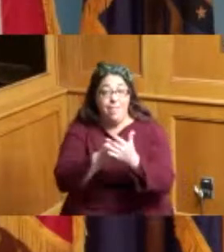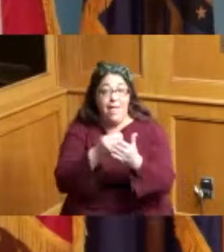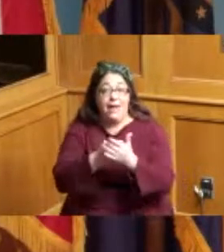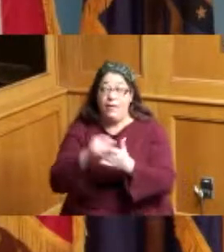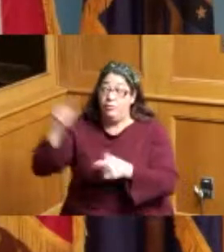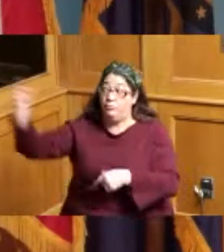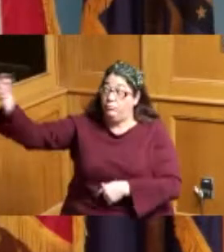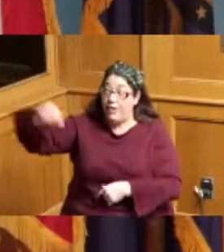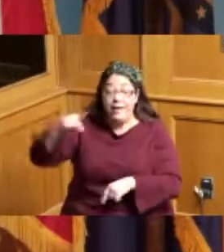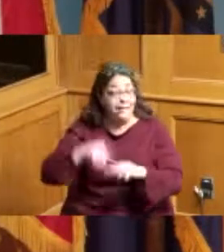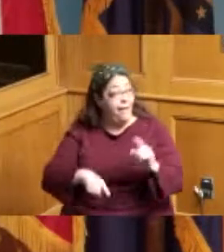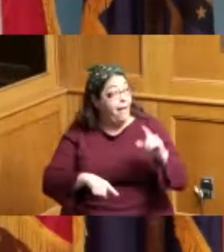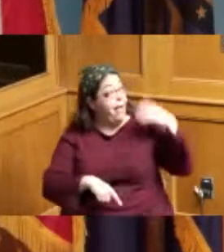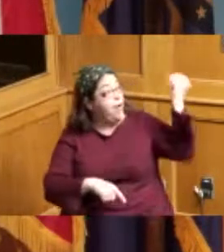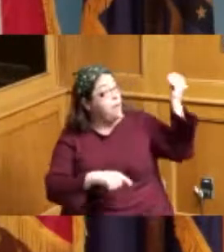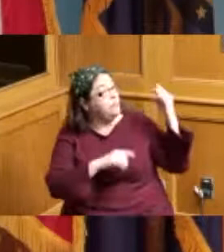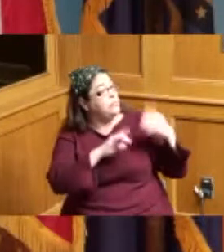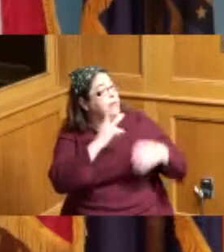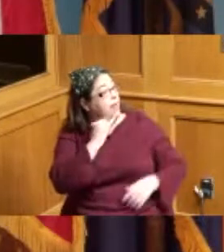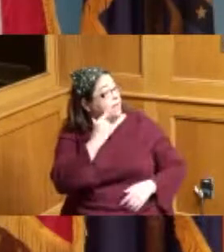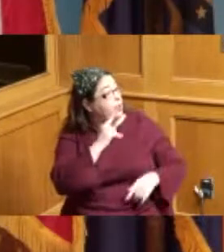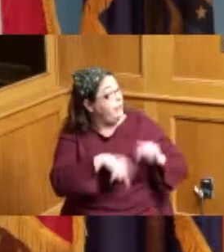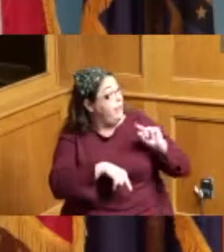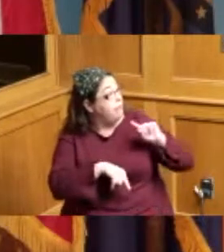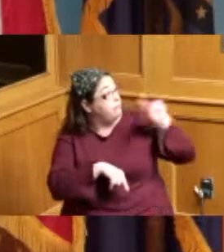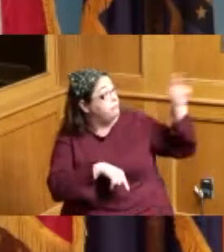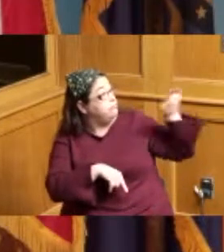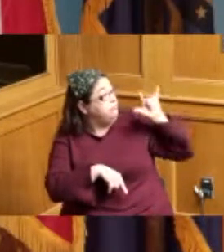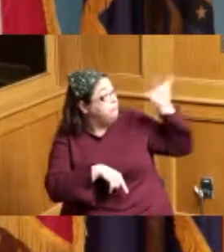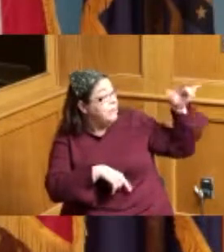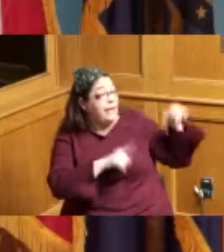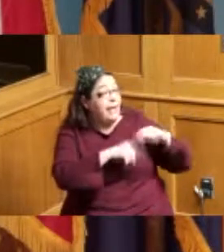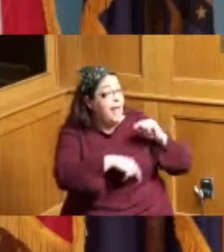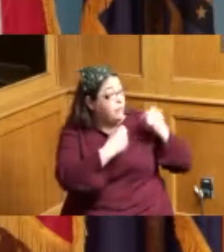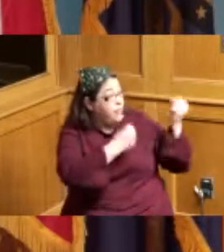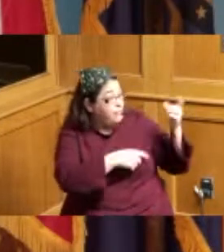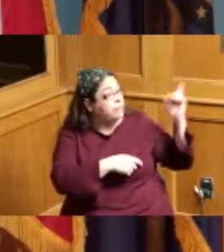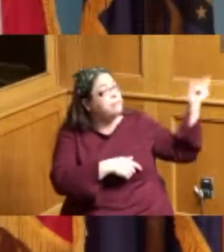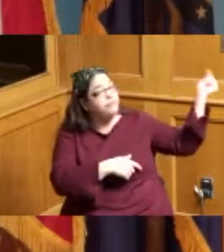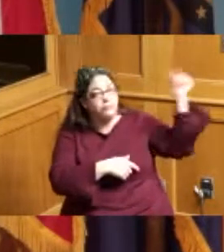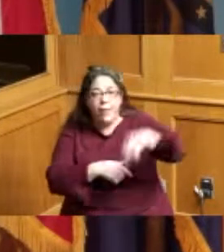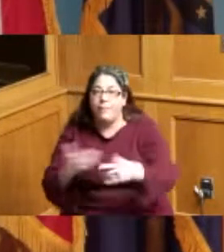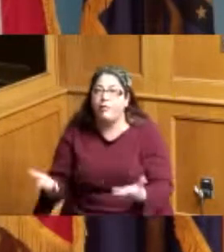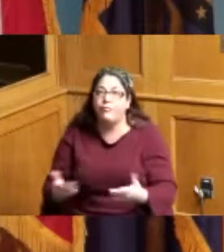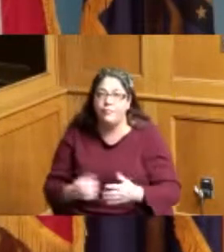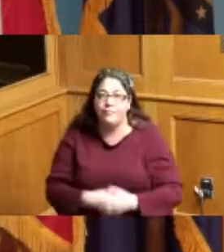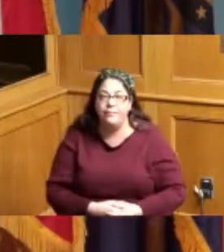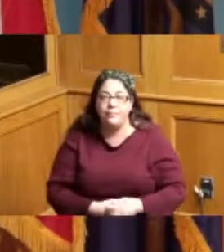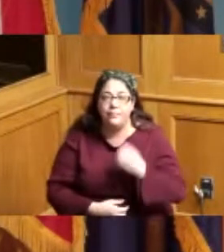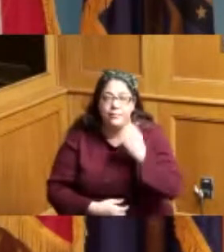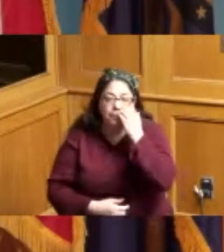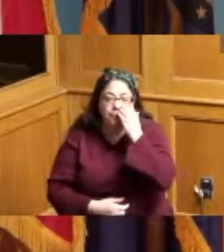California come here this is a way for us to come together and it's a positive and don't want it to